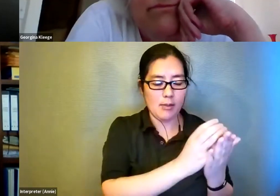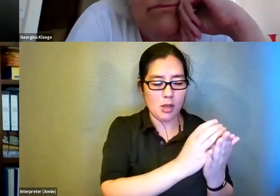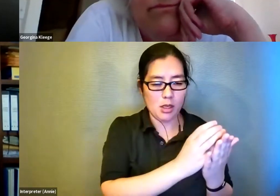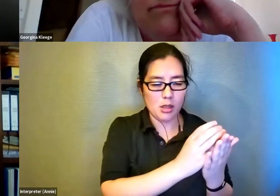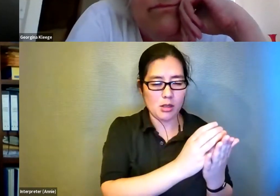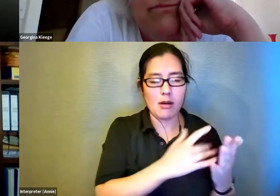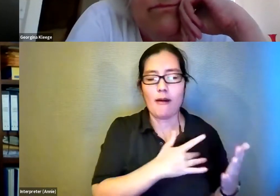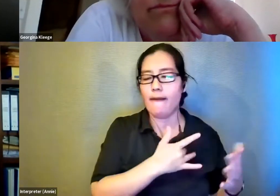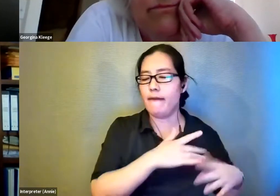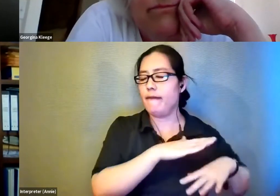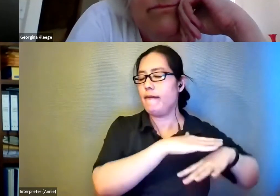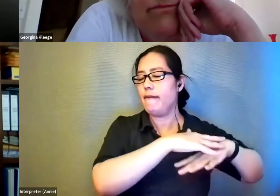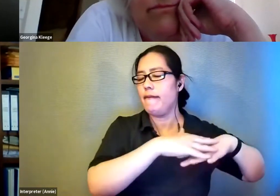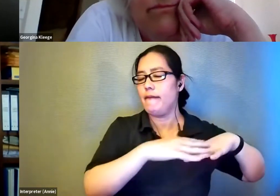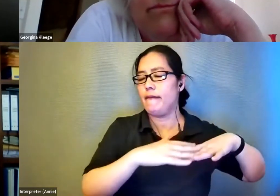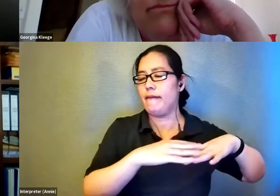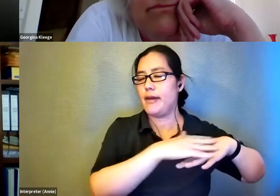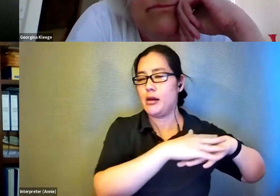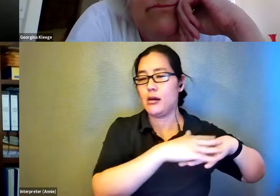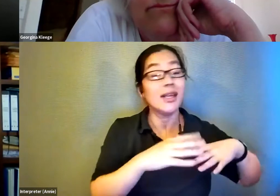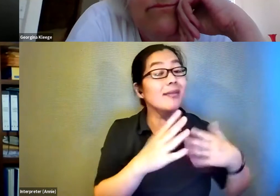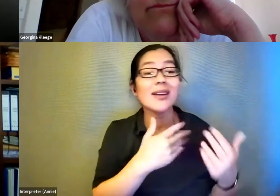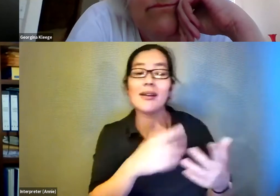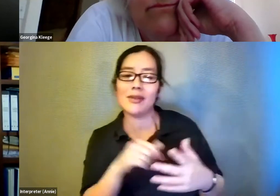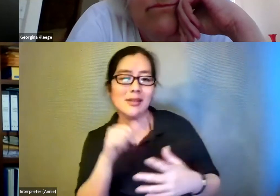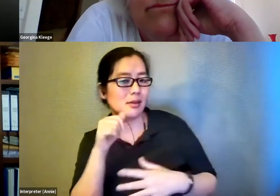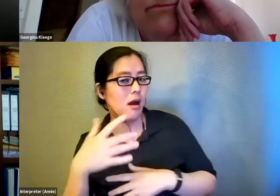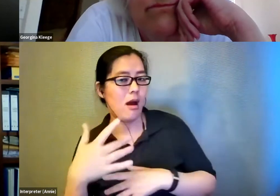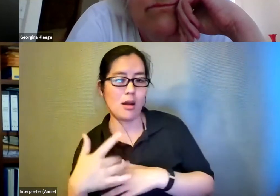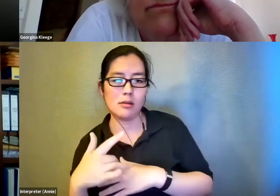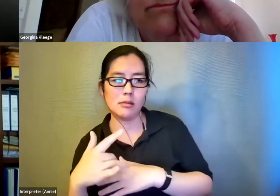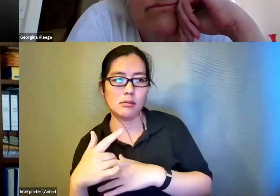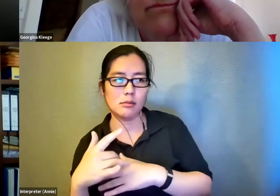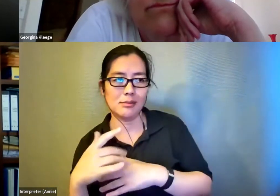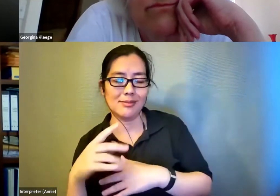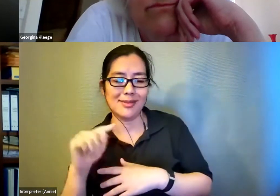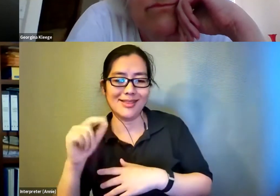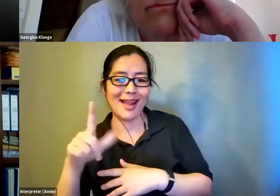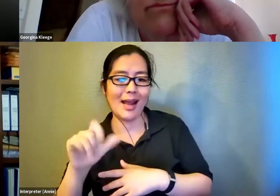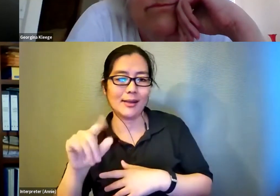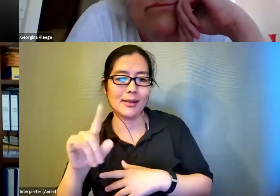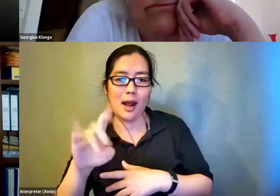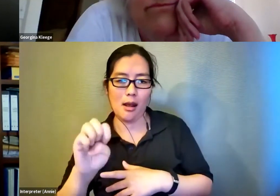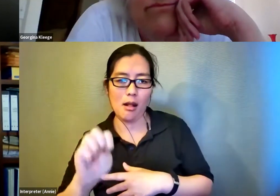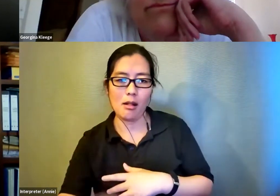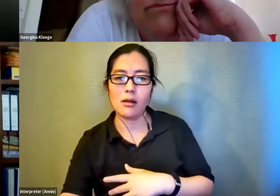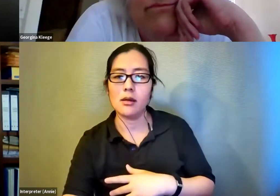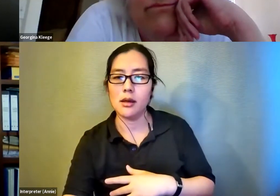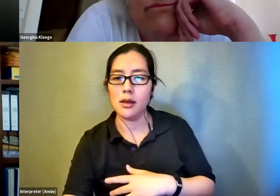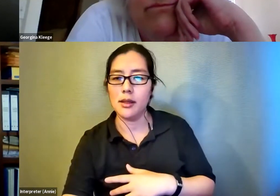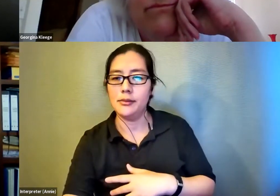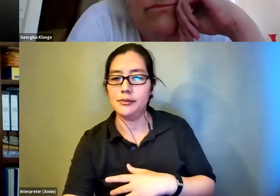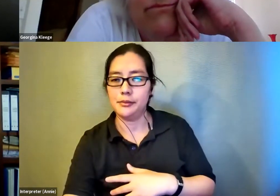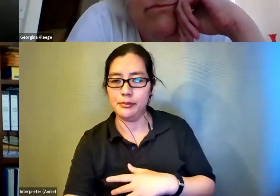not tactile because I am sighted. I can tell when I'm on a piece. And I'll start